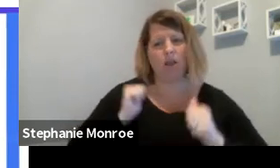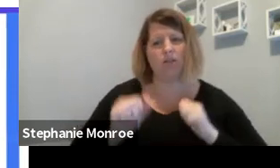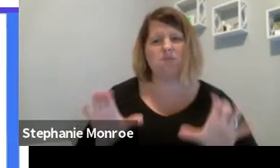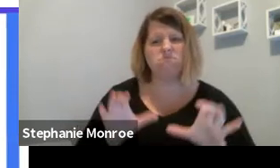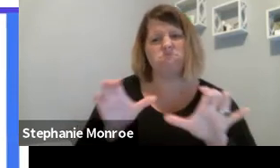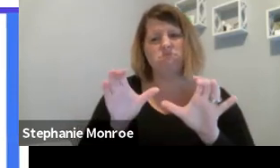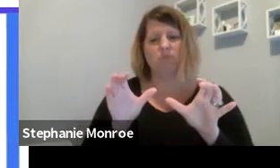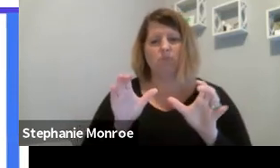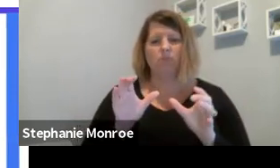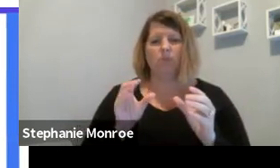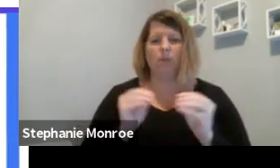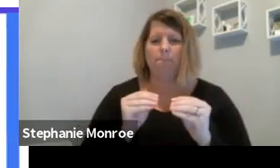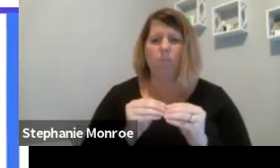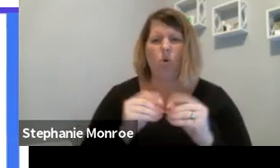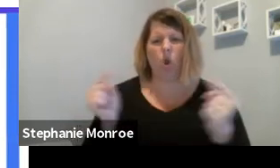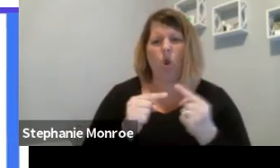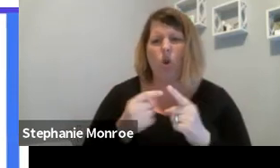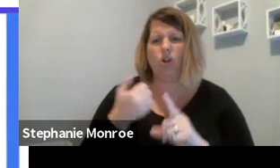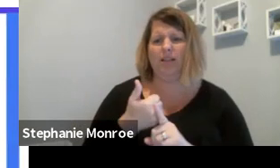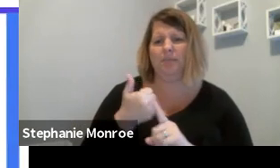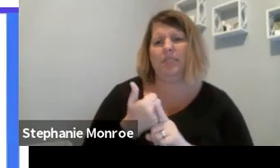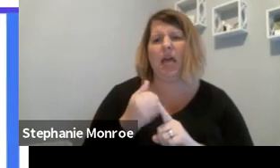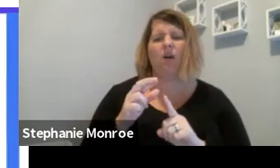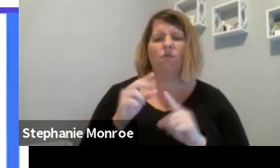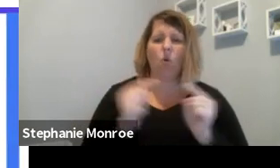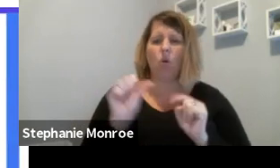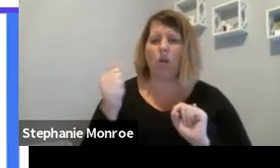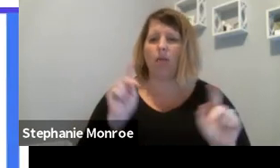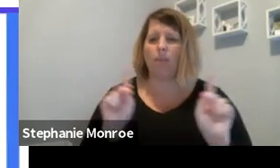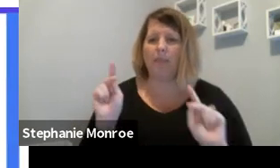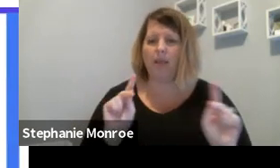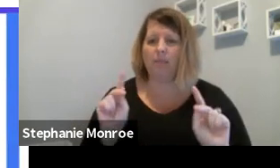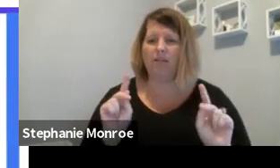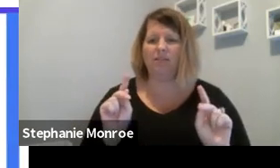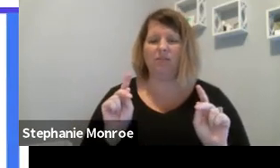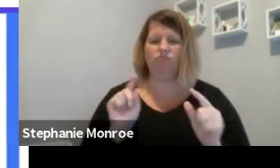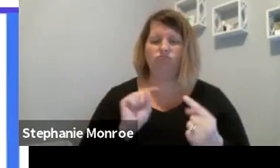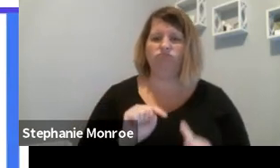more maybe hurting themselves or hurting others, having difficulty with authority,